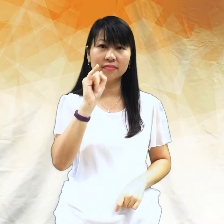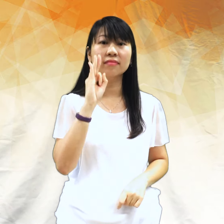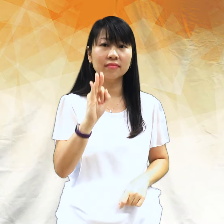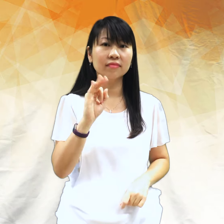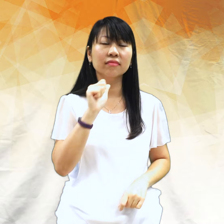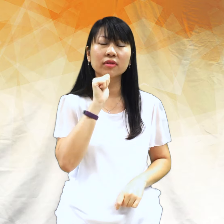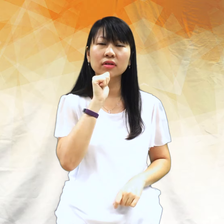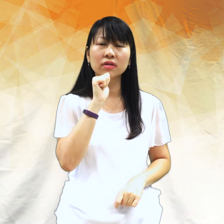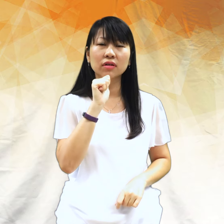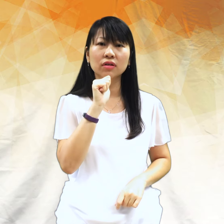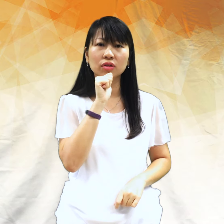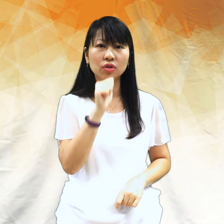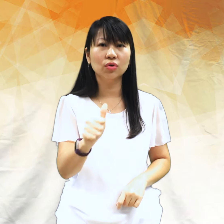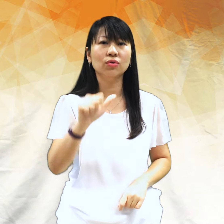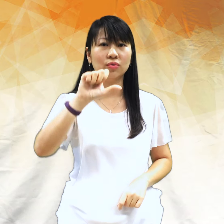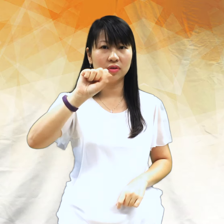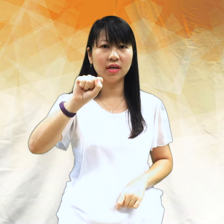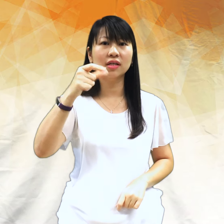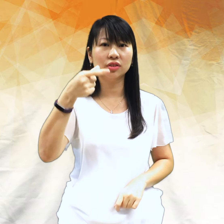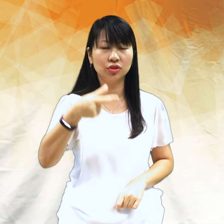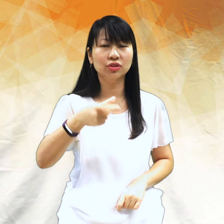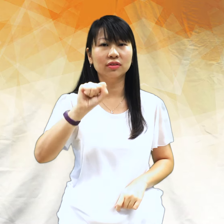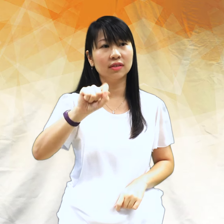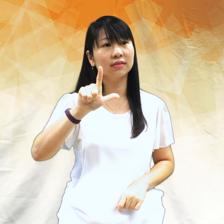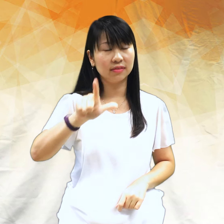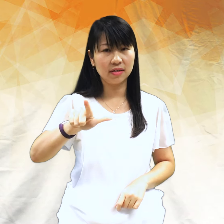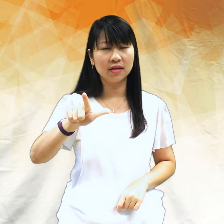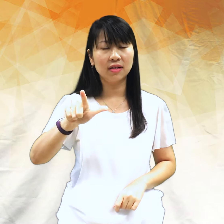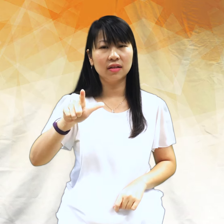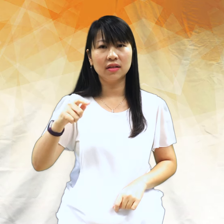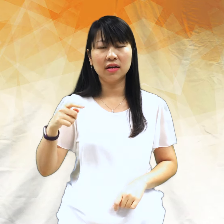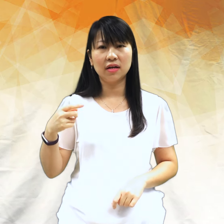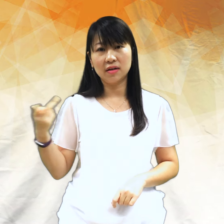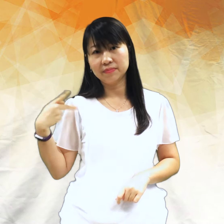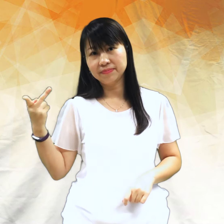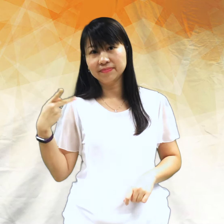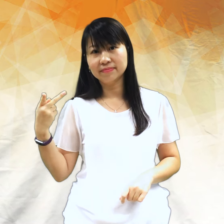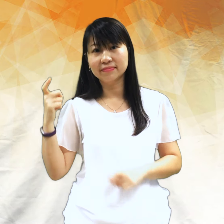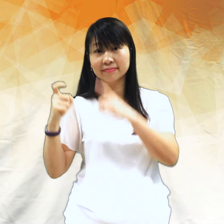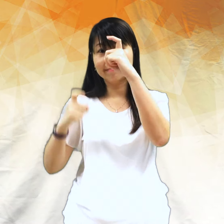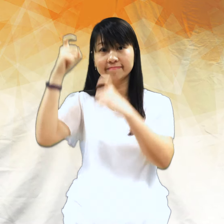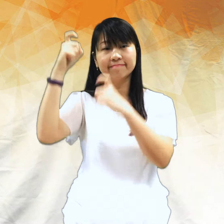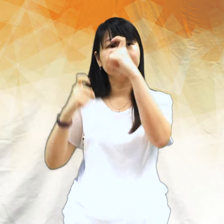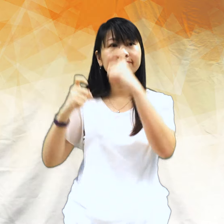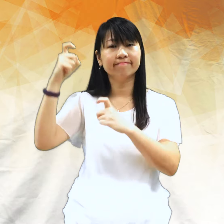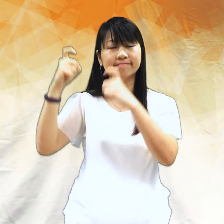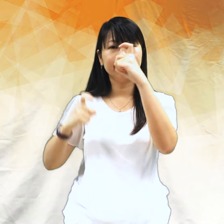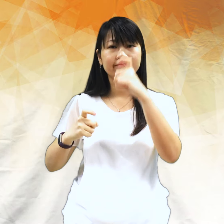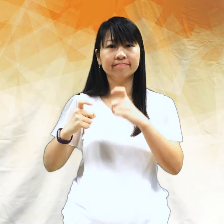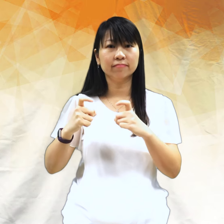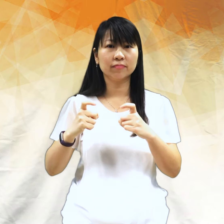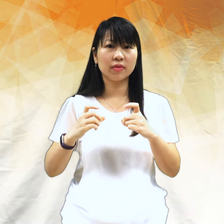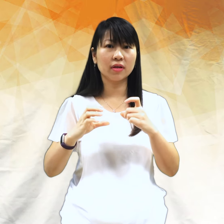If there was no Singapore Sign Language, we will only be able to communicate through gestures.